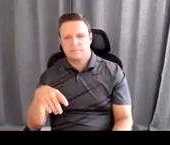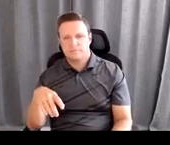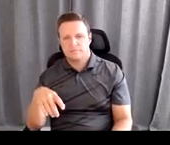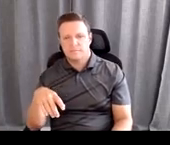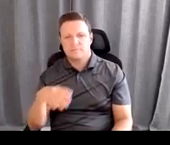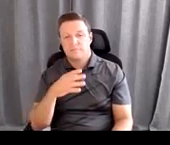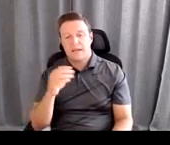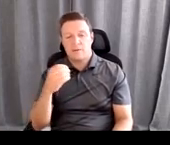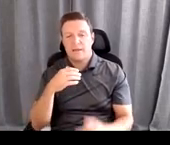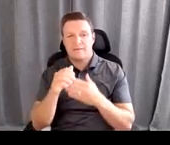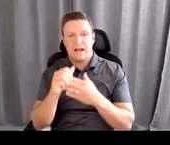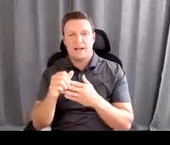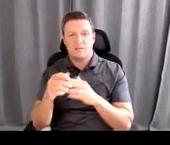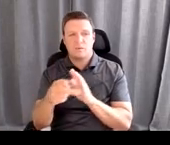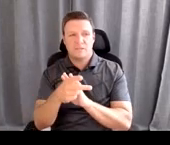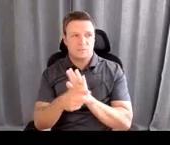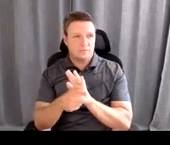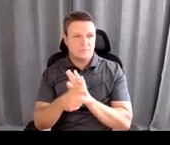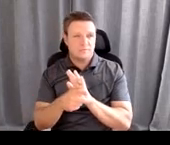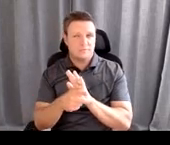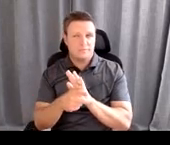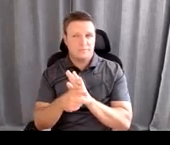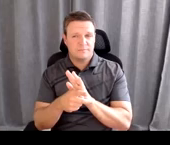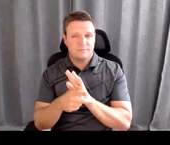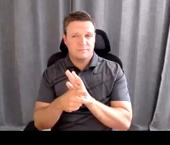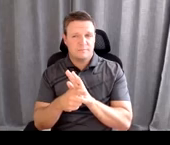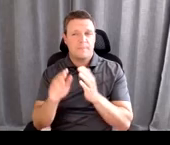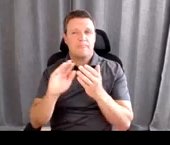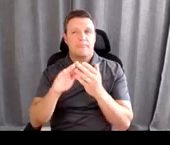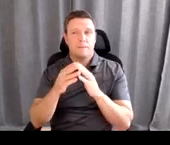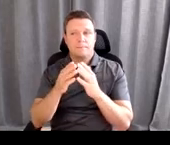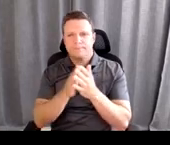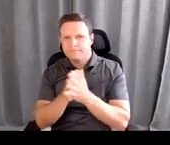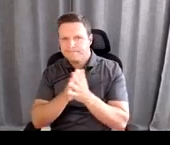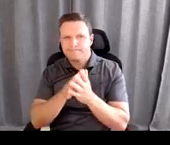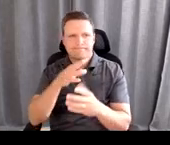So it's community engagement. As I said, it really a responsible community